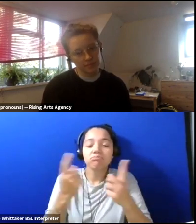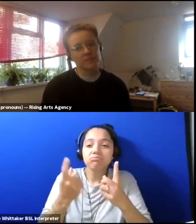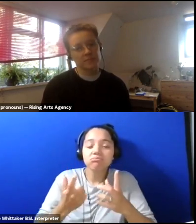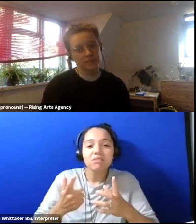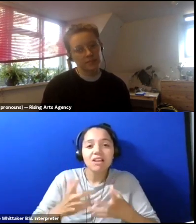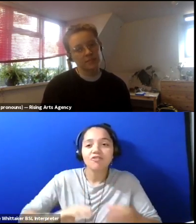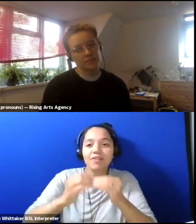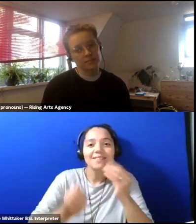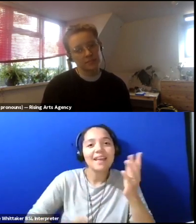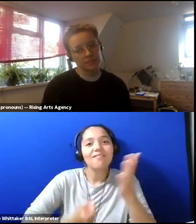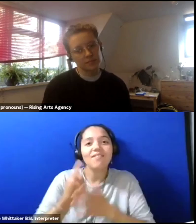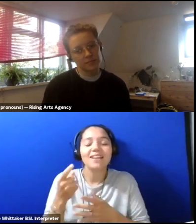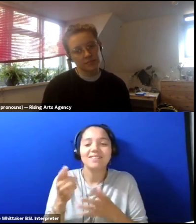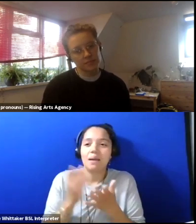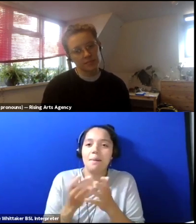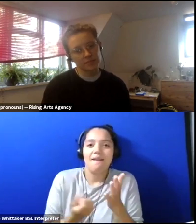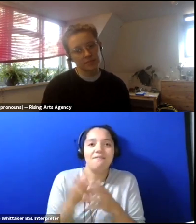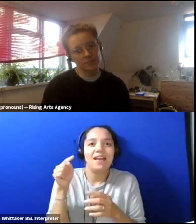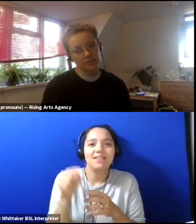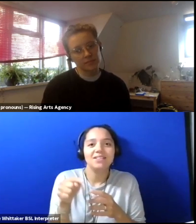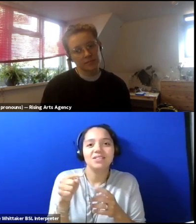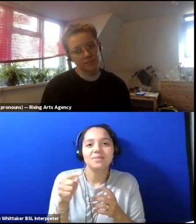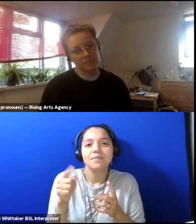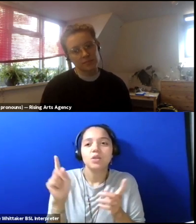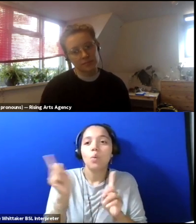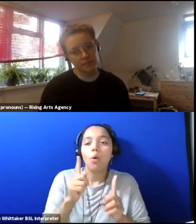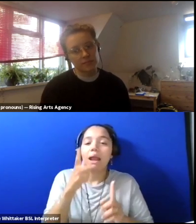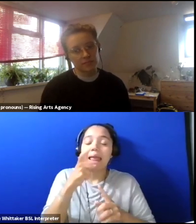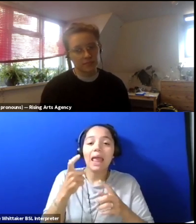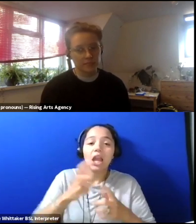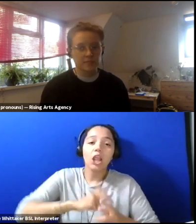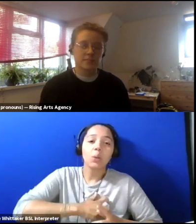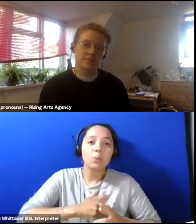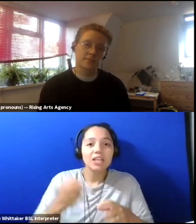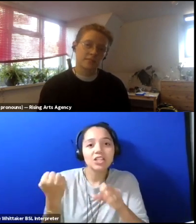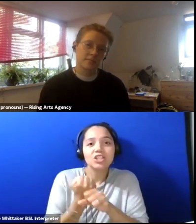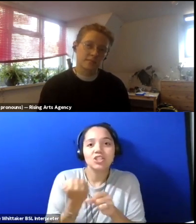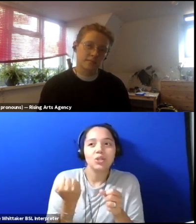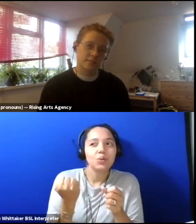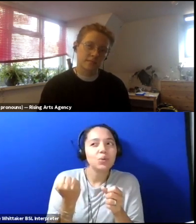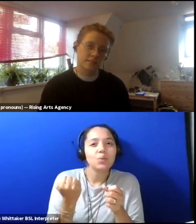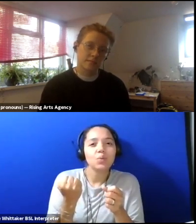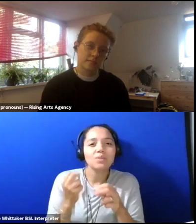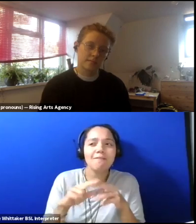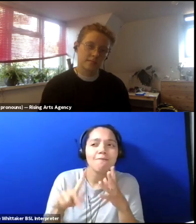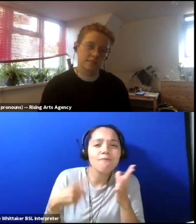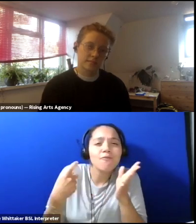And there was an event that was called, 'What Can Unions Do For-' I think, 'For